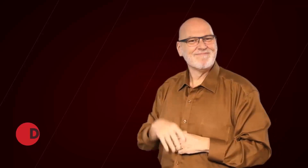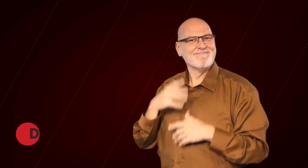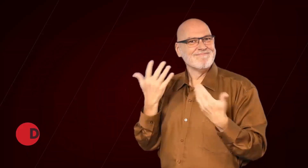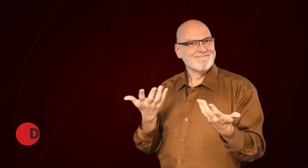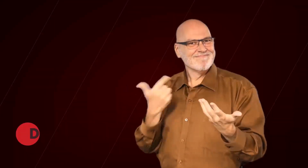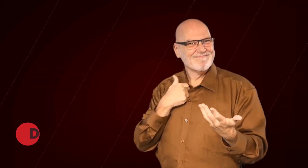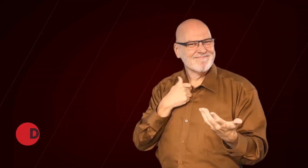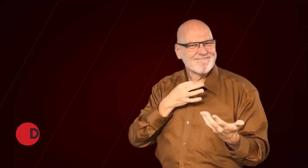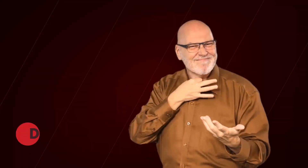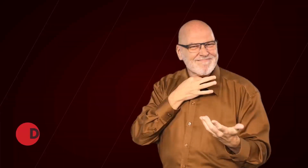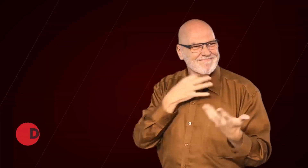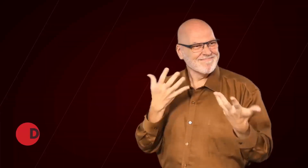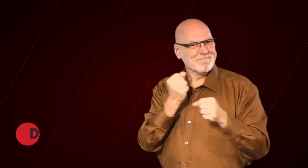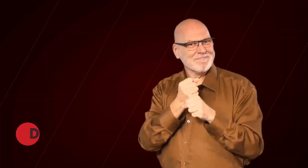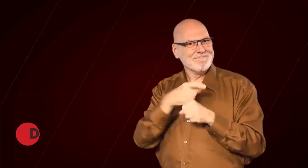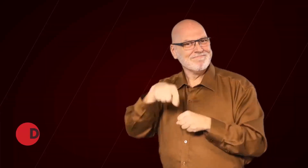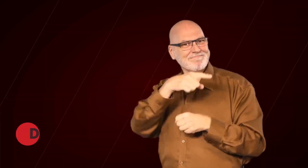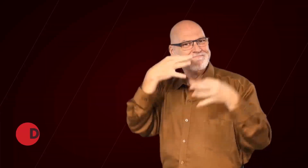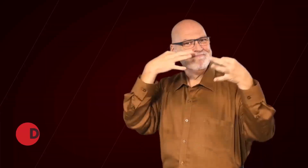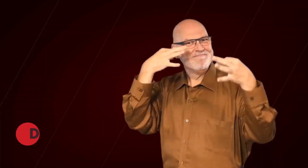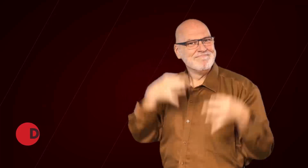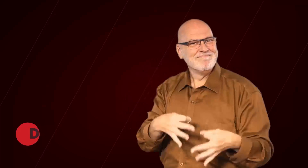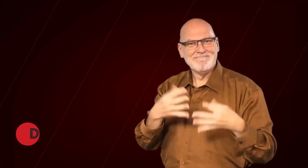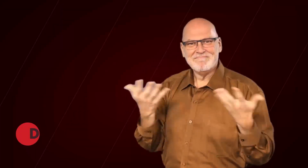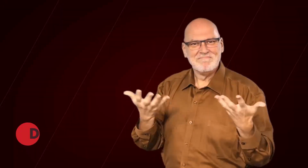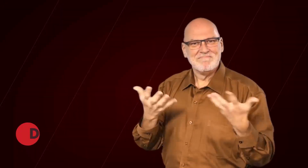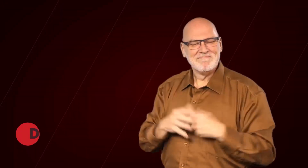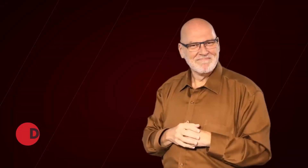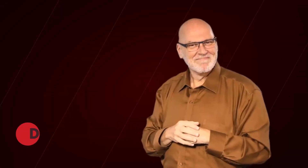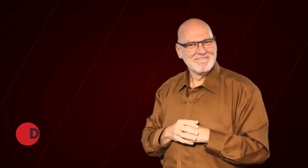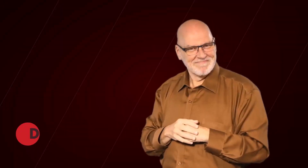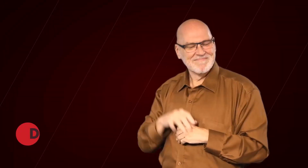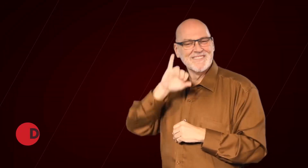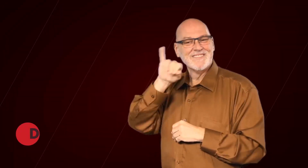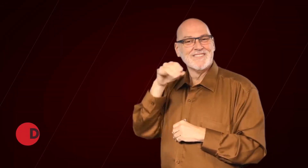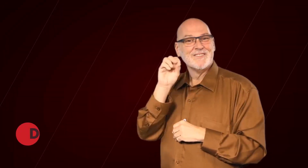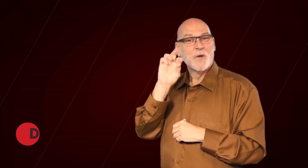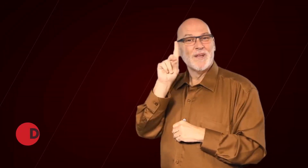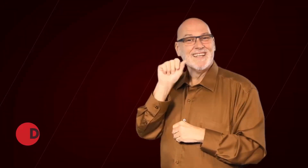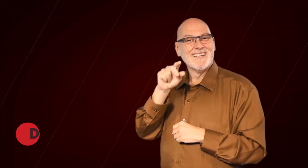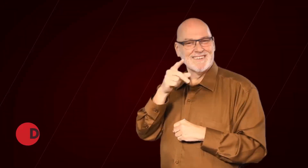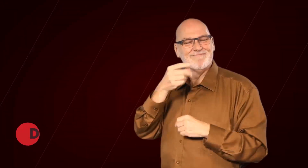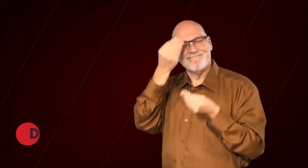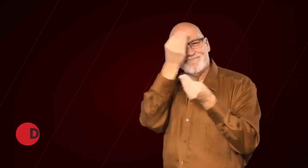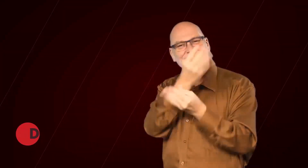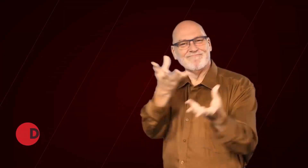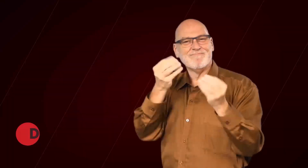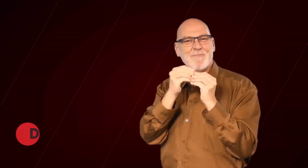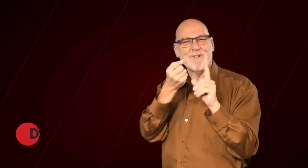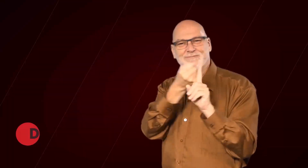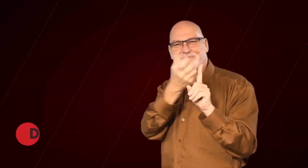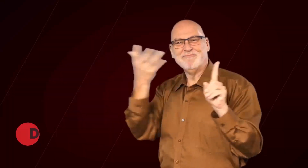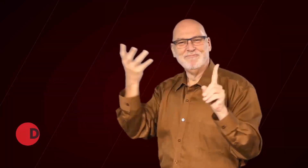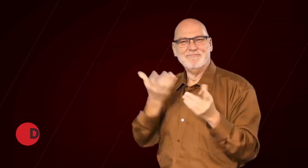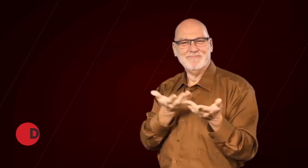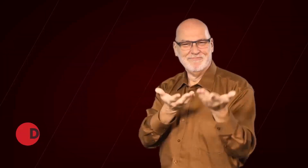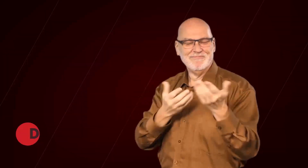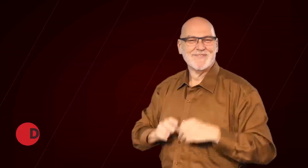What led to this decision? Jordan tells us more about it.